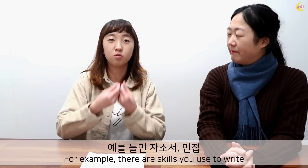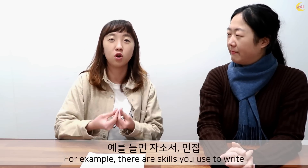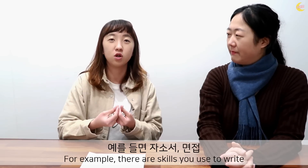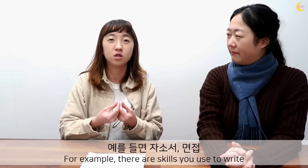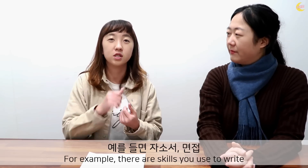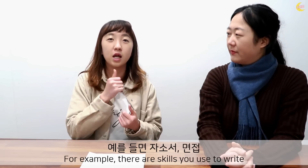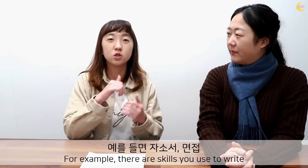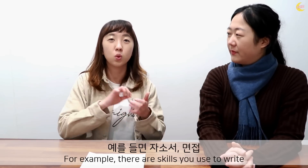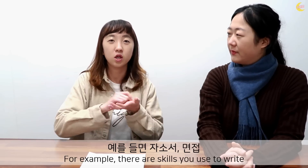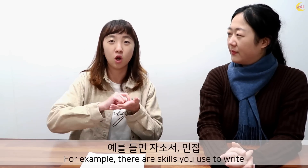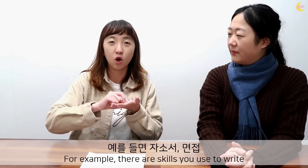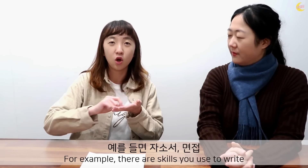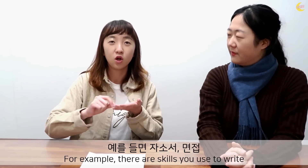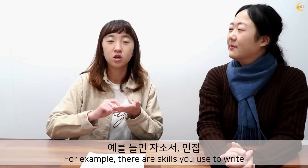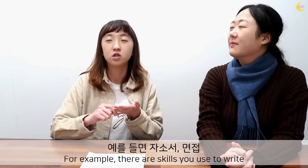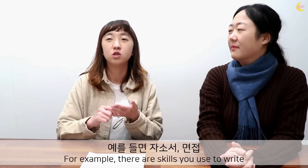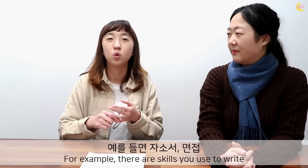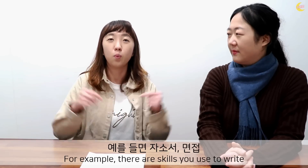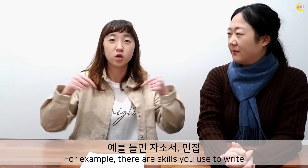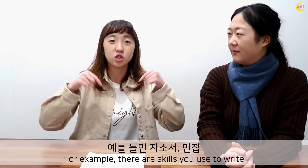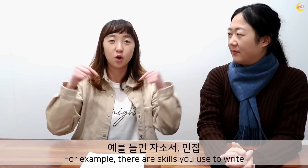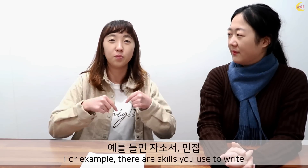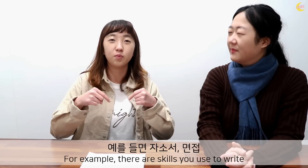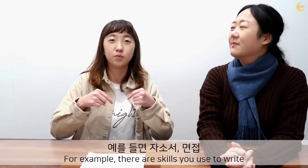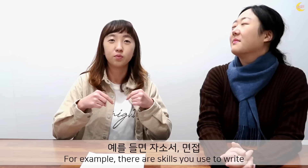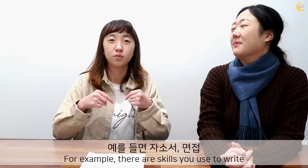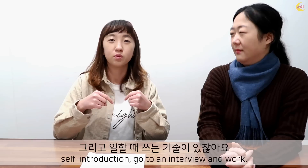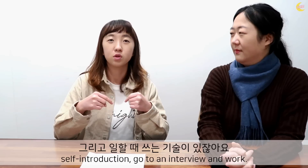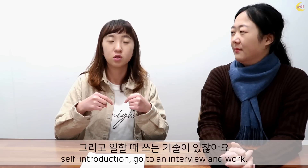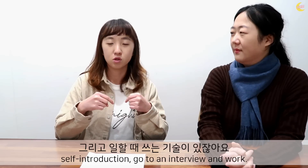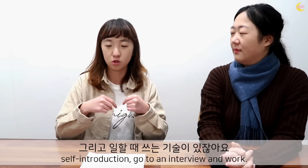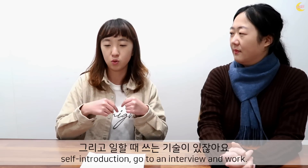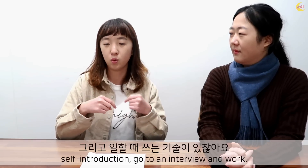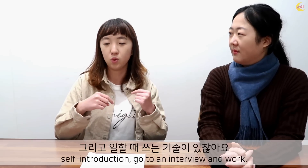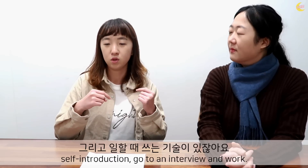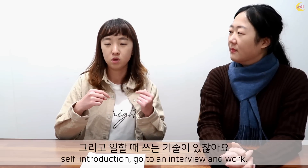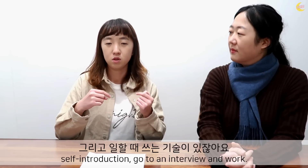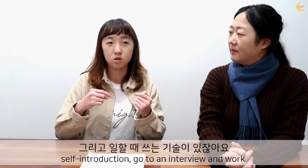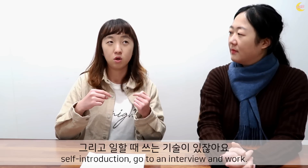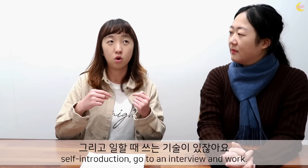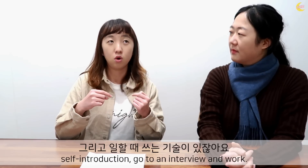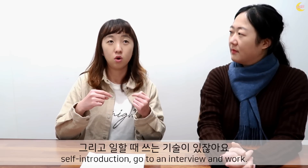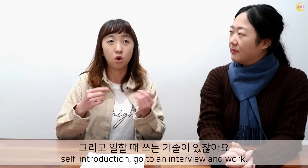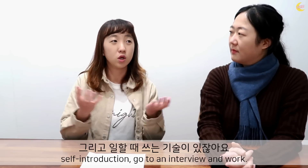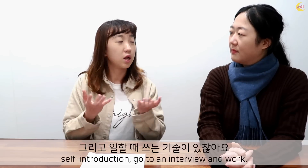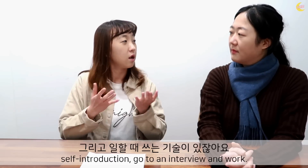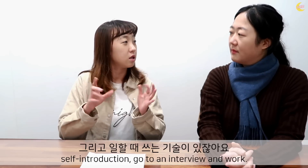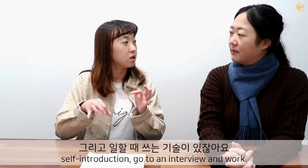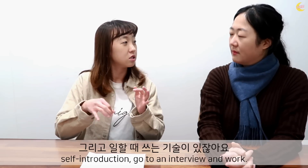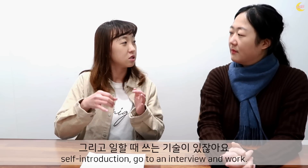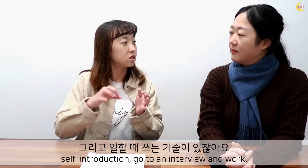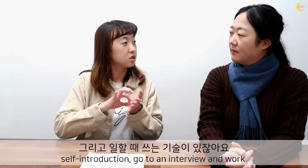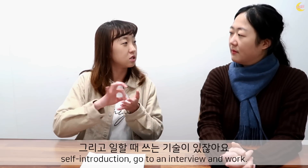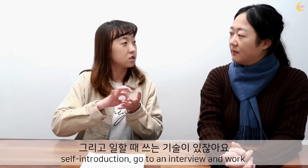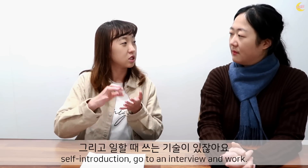For example, there are skills you use to write self-introduction, go to an interview and work.